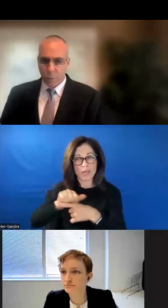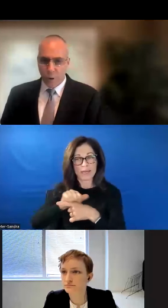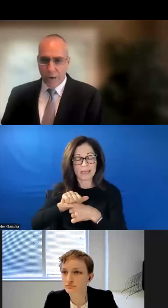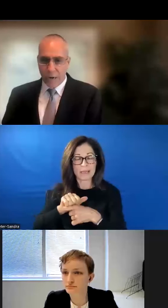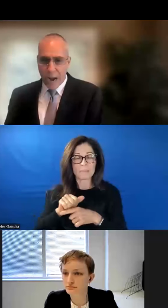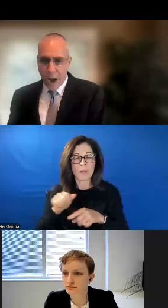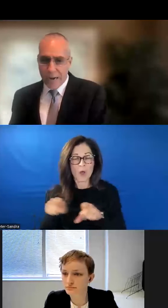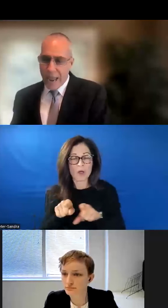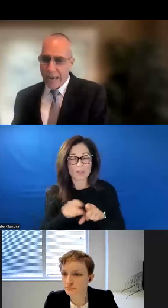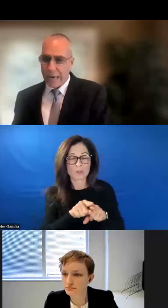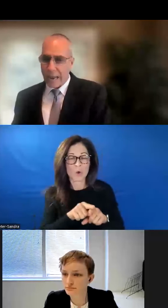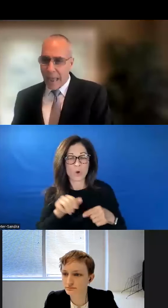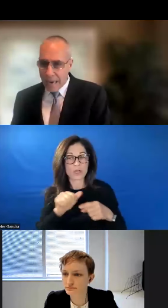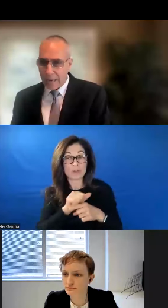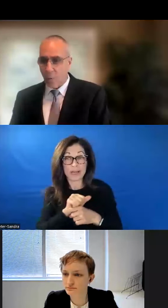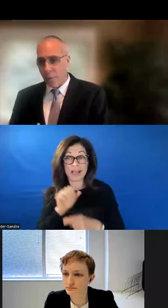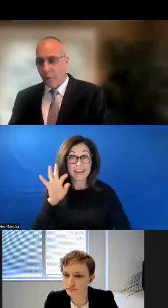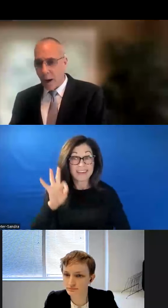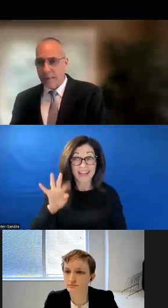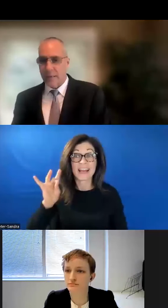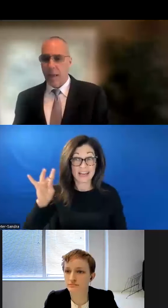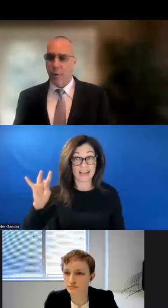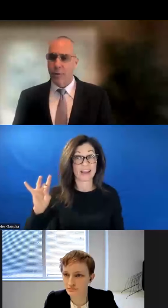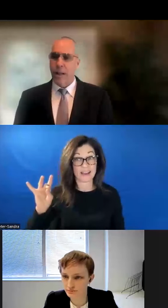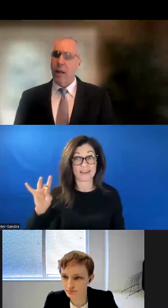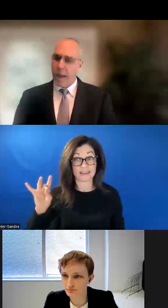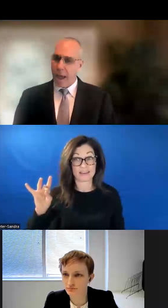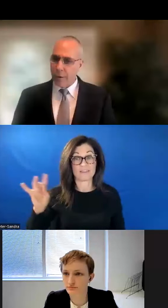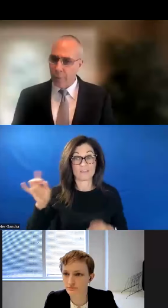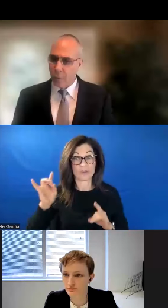ALSO, TRAINING THE 988 CRISIS PERSONNEL ON HOW TO DO